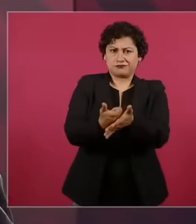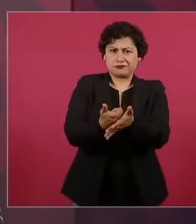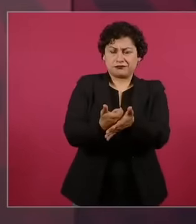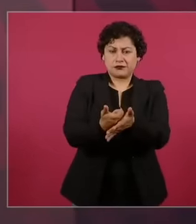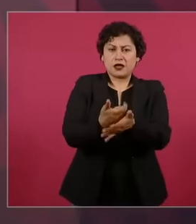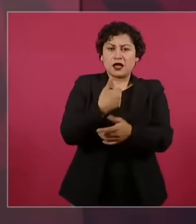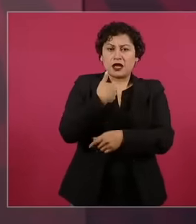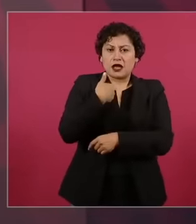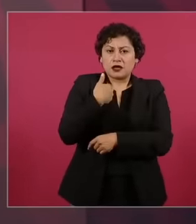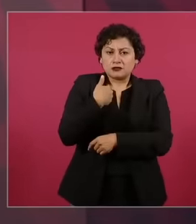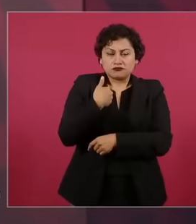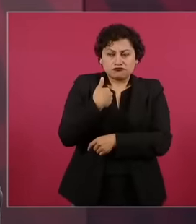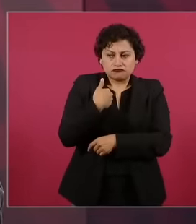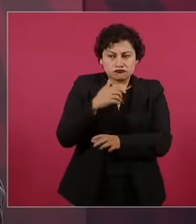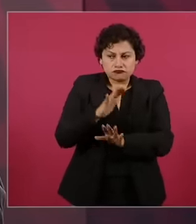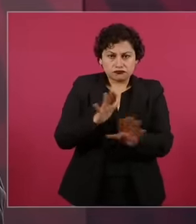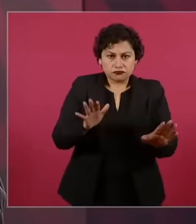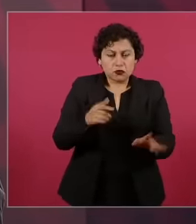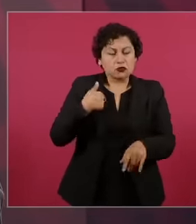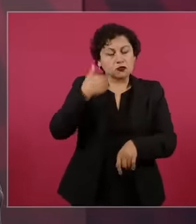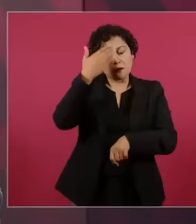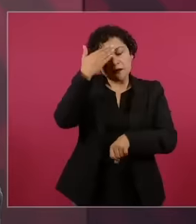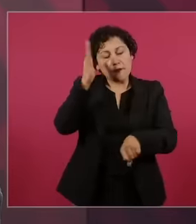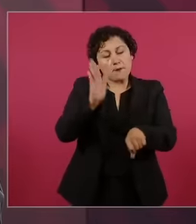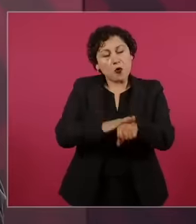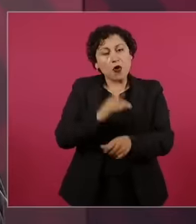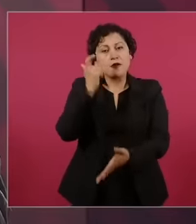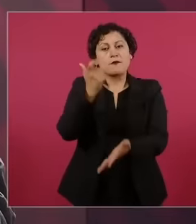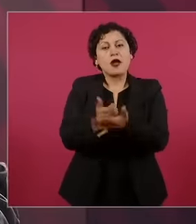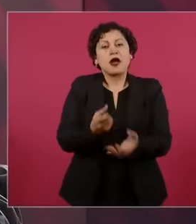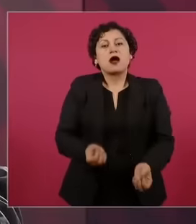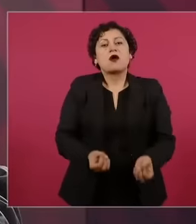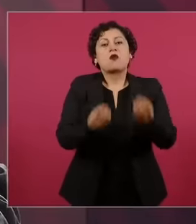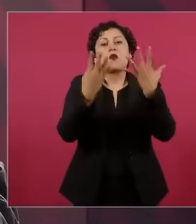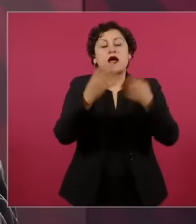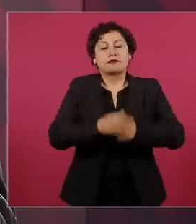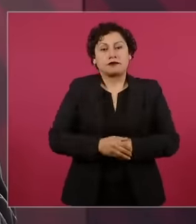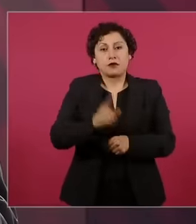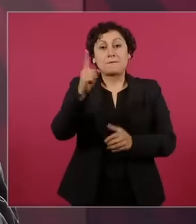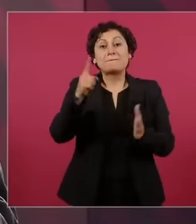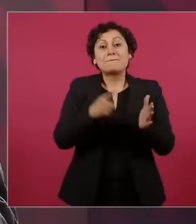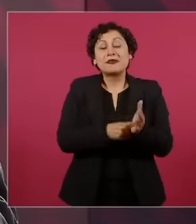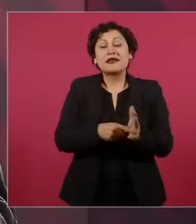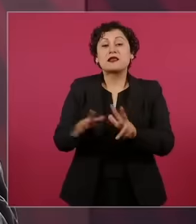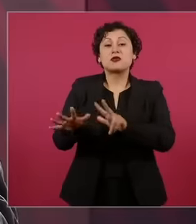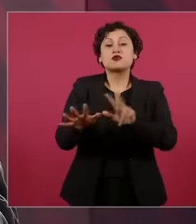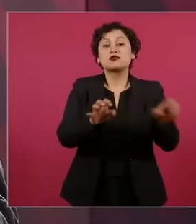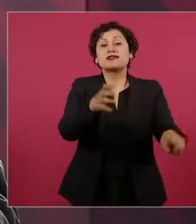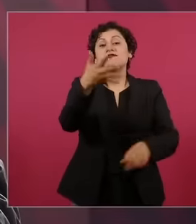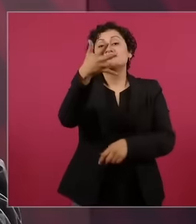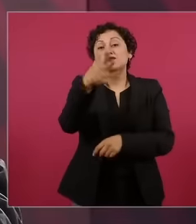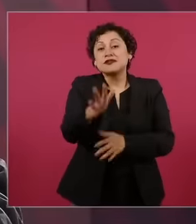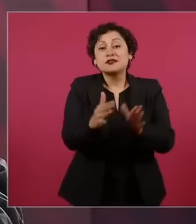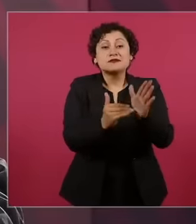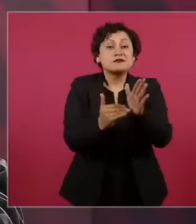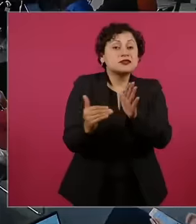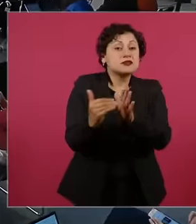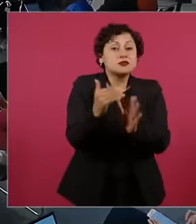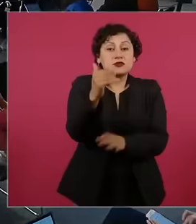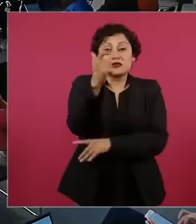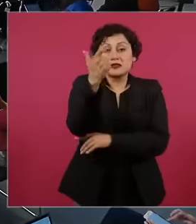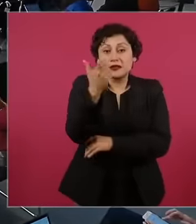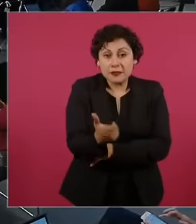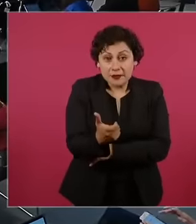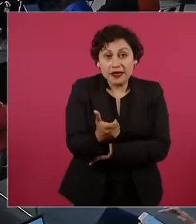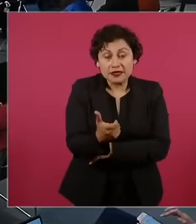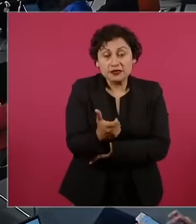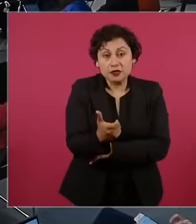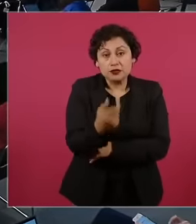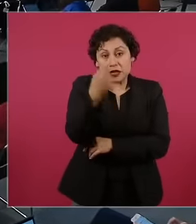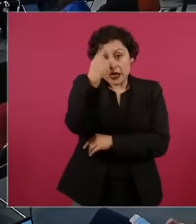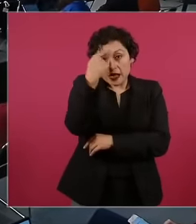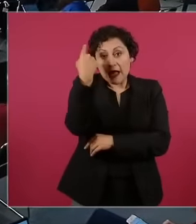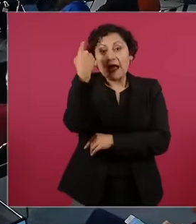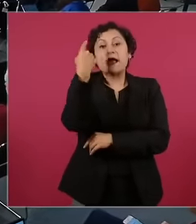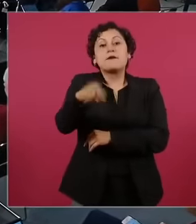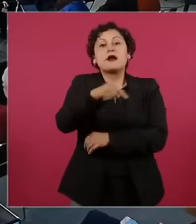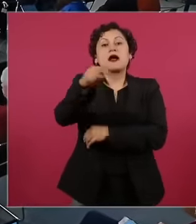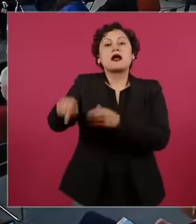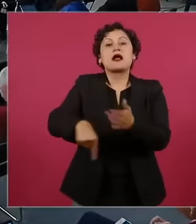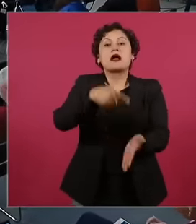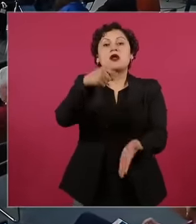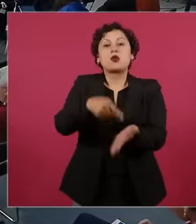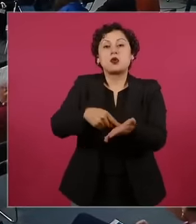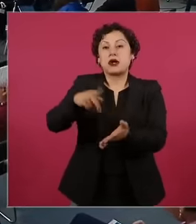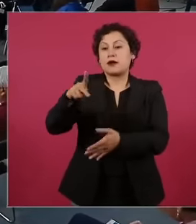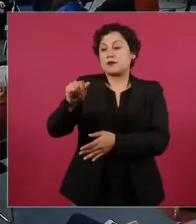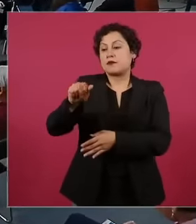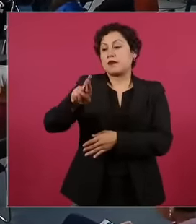1810 this million pesos for the Paraje de San Juan, a